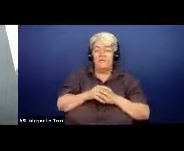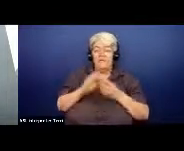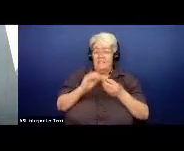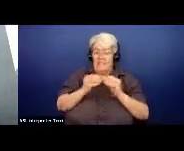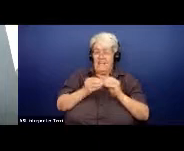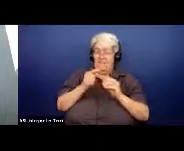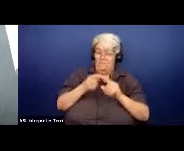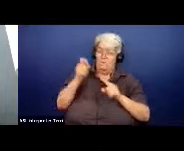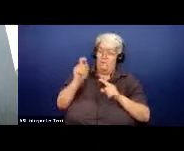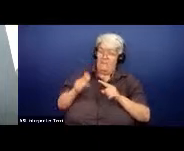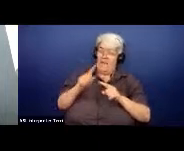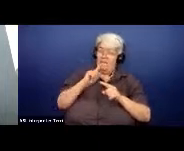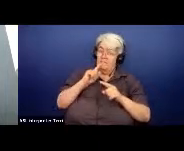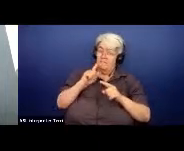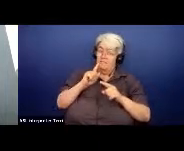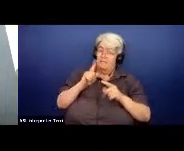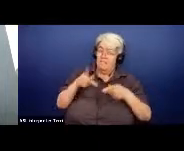decree it showed the kind